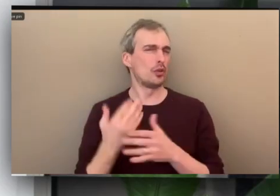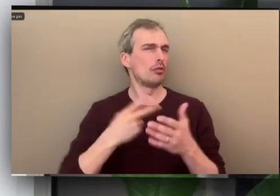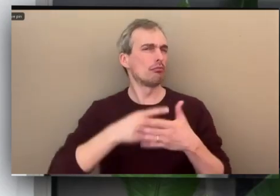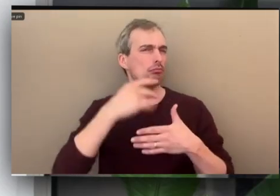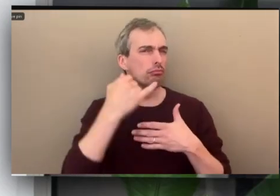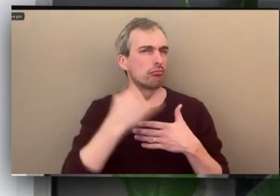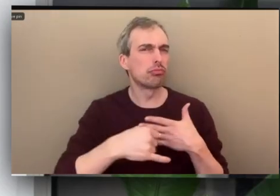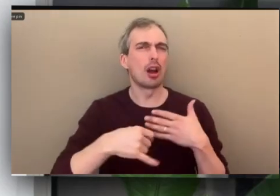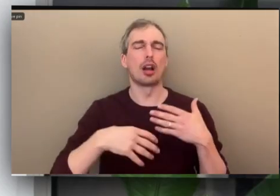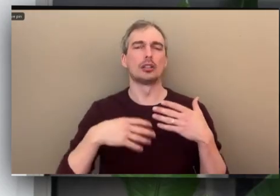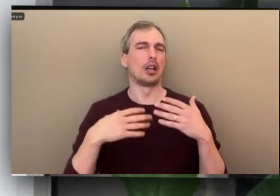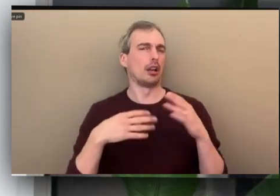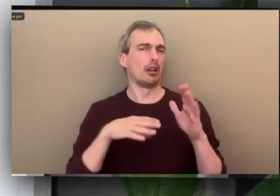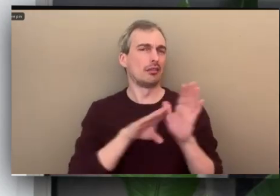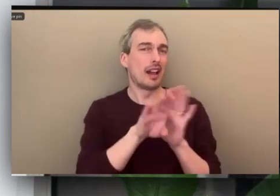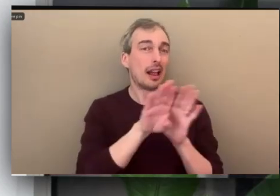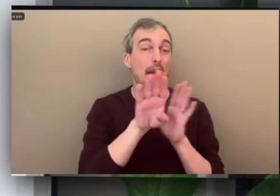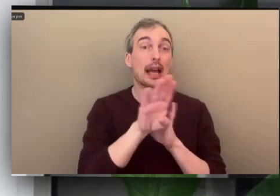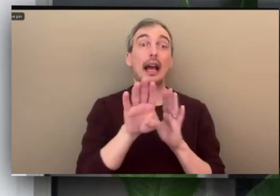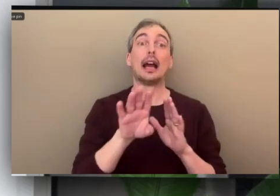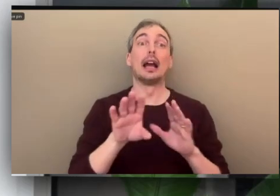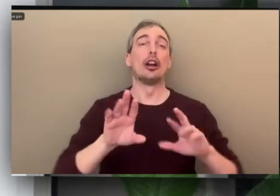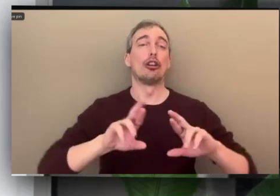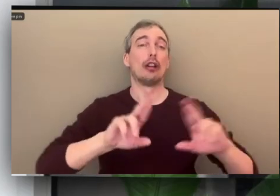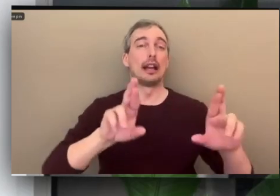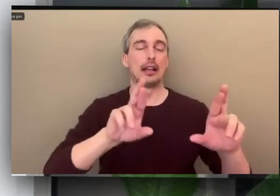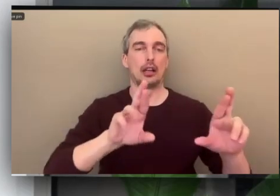The office of accessibility is actually a stakeholder on that meeting.